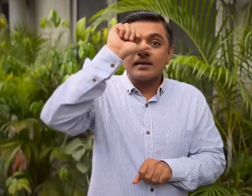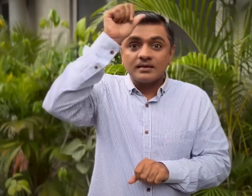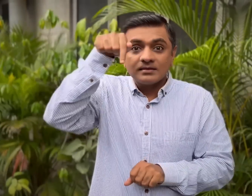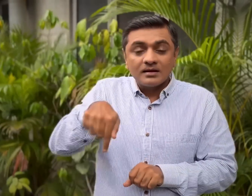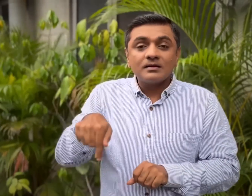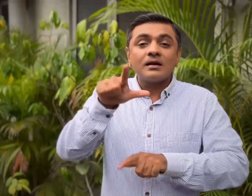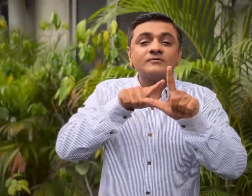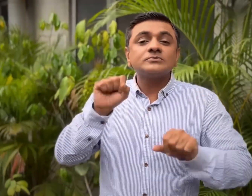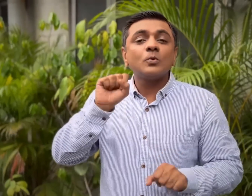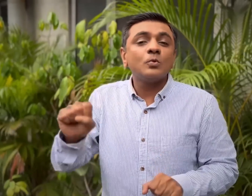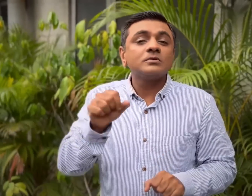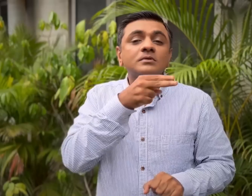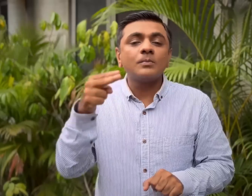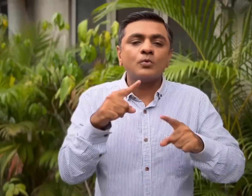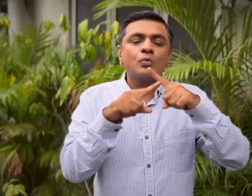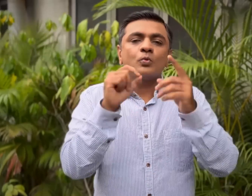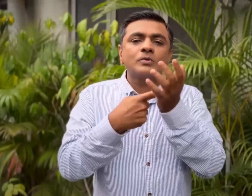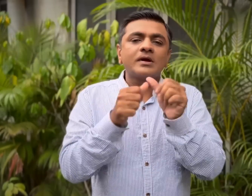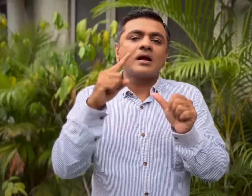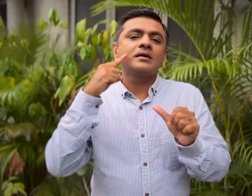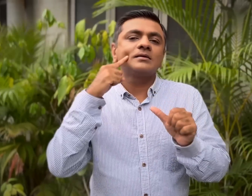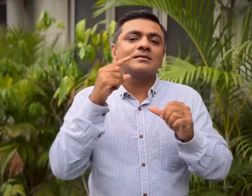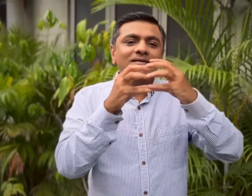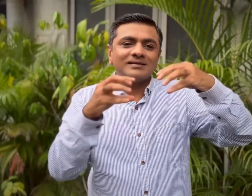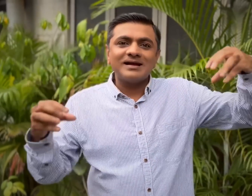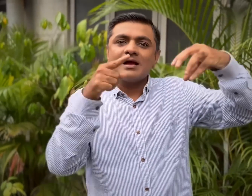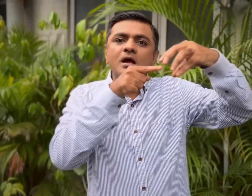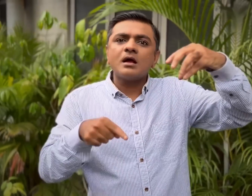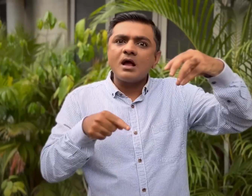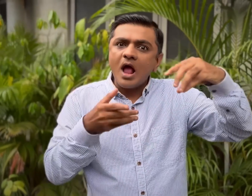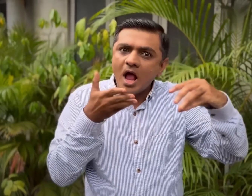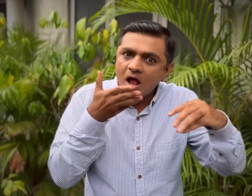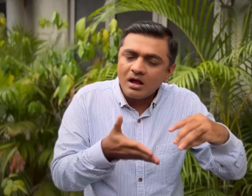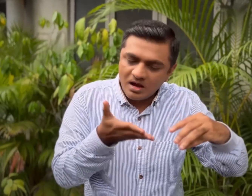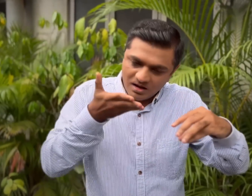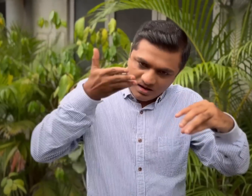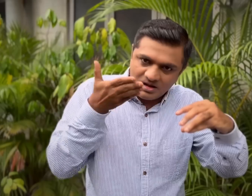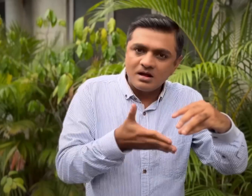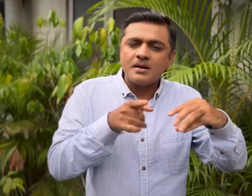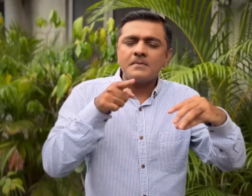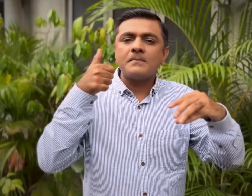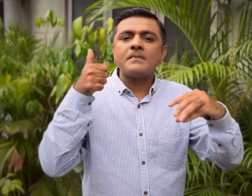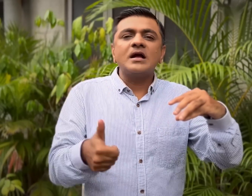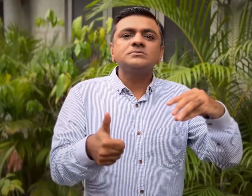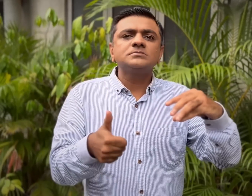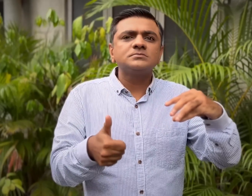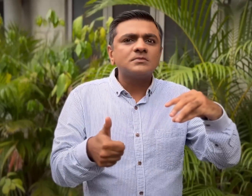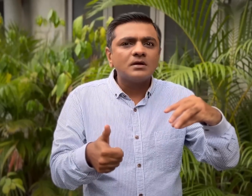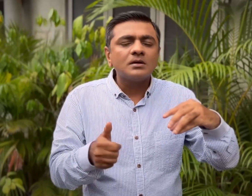In India it is known as torai. This is exactly what natural loofahs are made of and are the best.